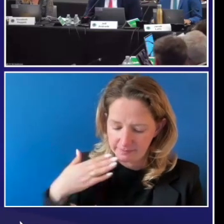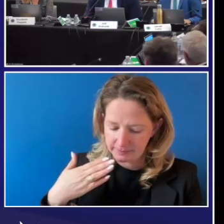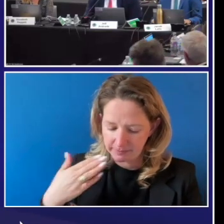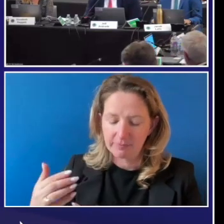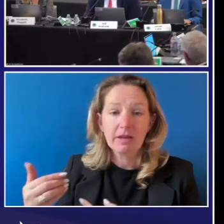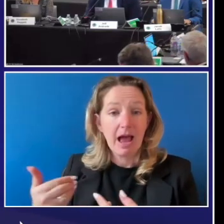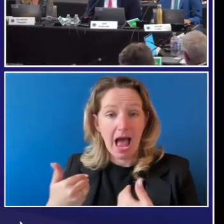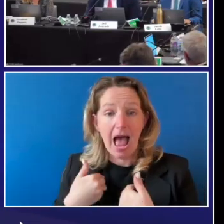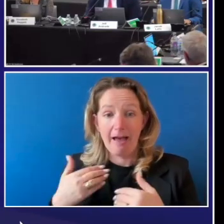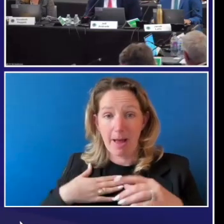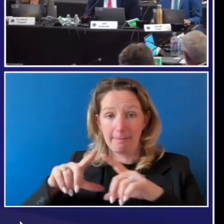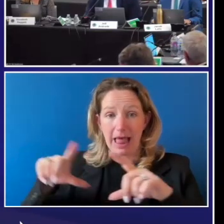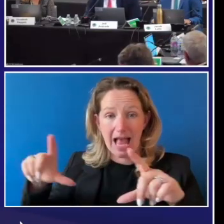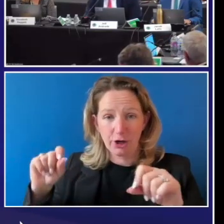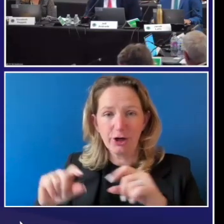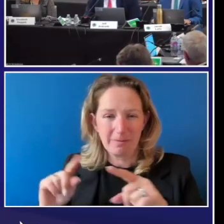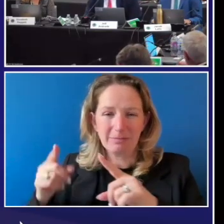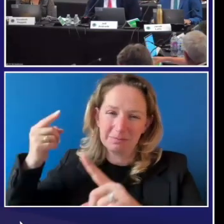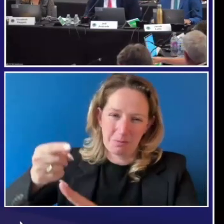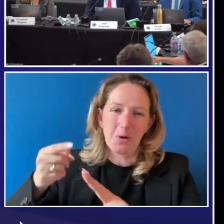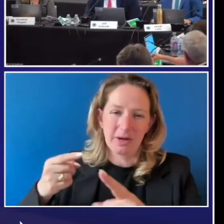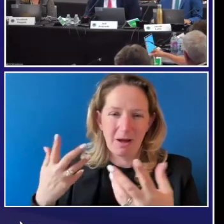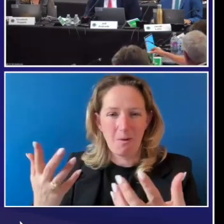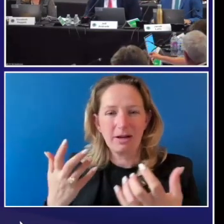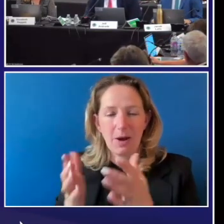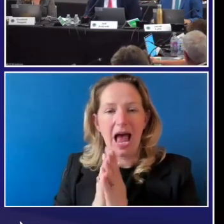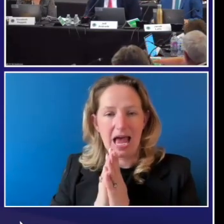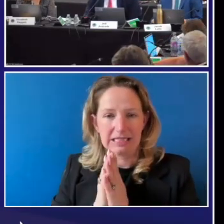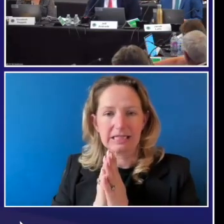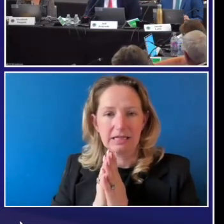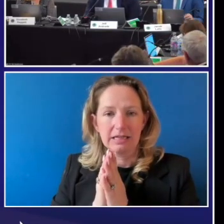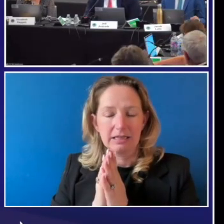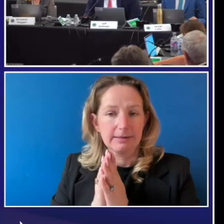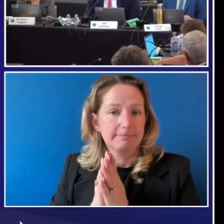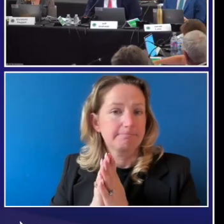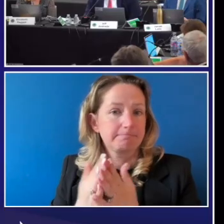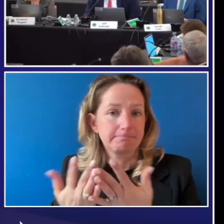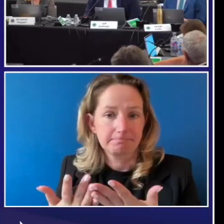but you, you get, you get to the point that I was going to ask you, which was, would a short,